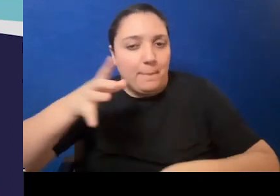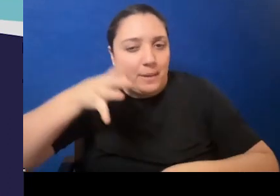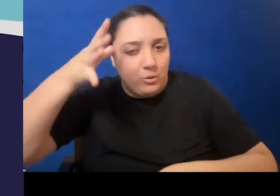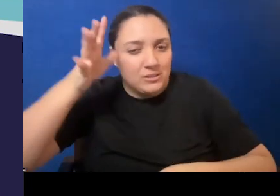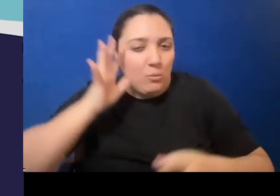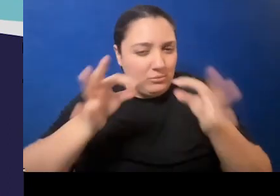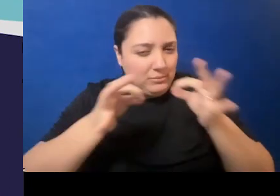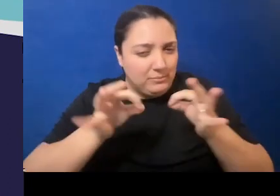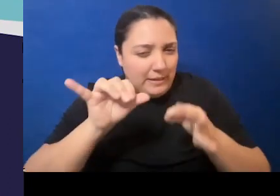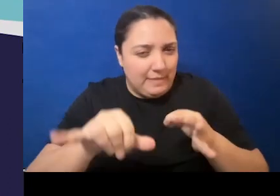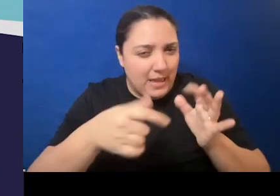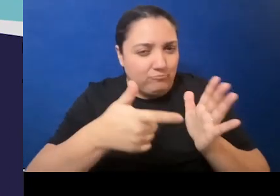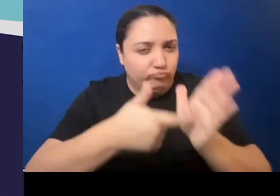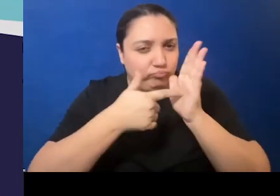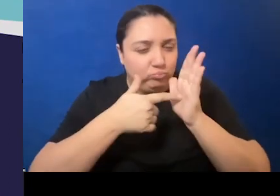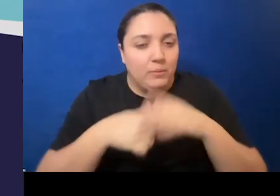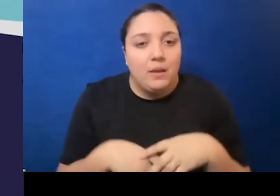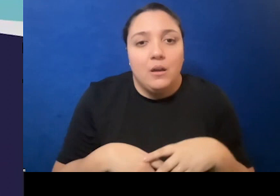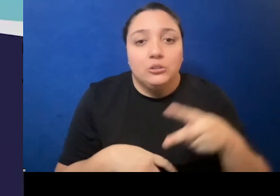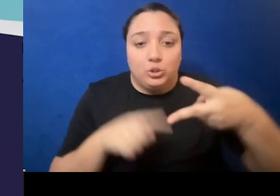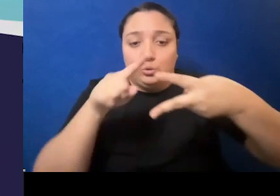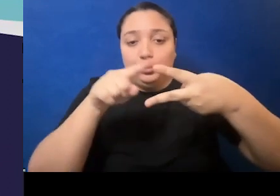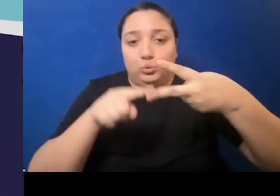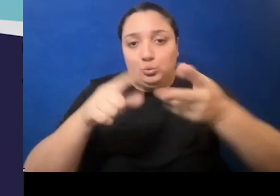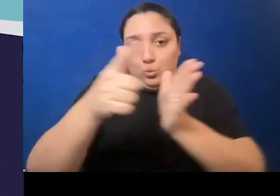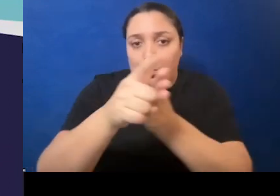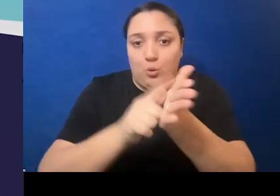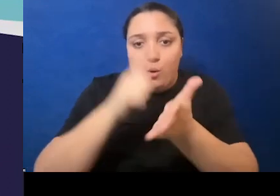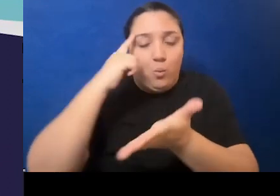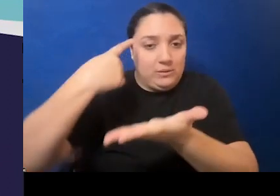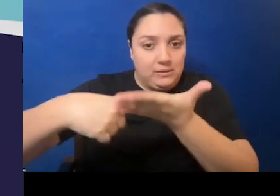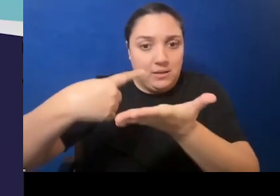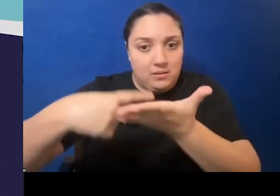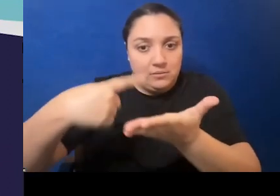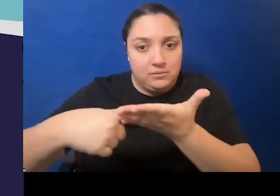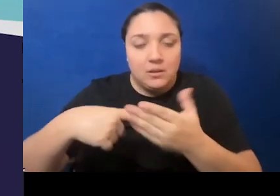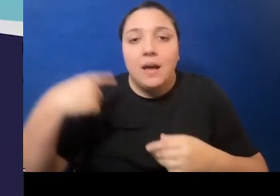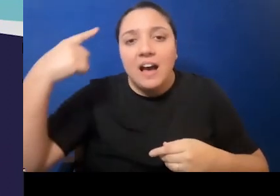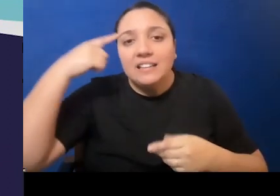HARD FOR THE PARENTS BUT THERE A MAN DATE.